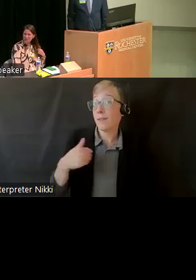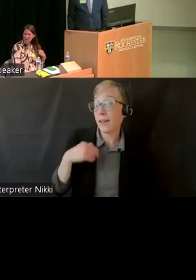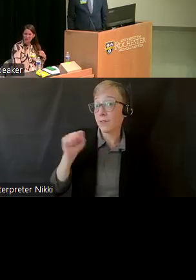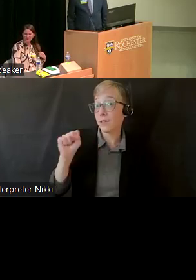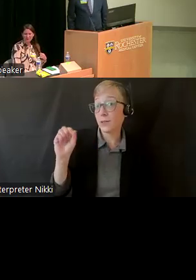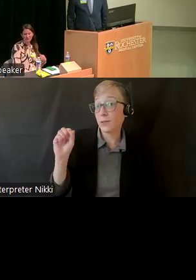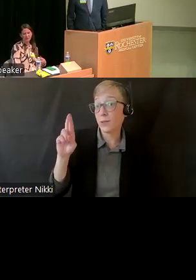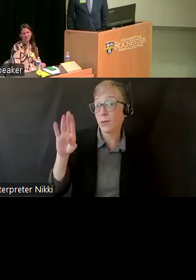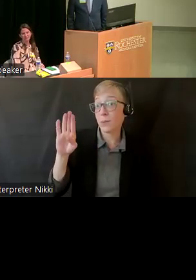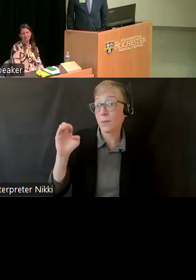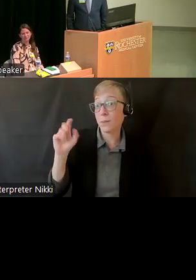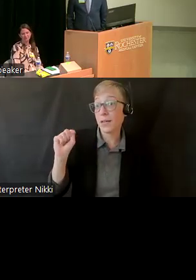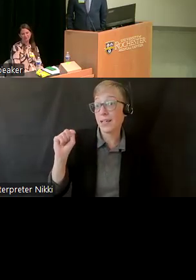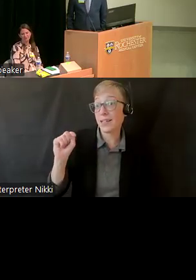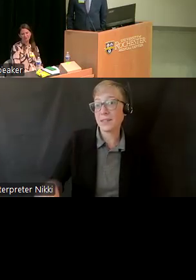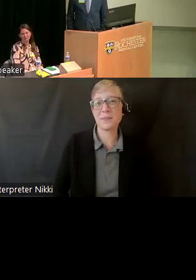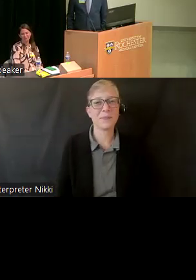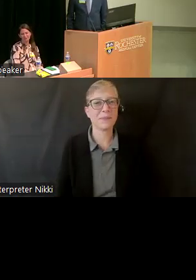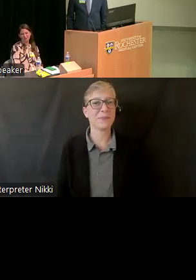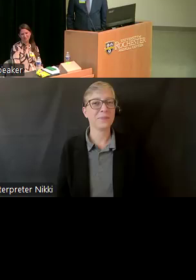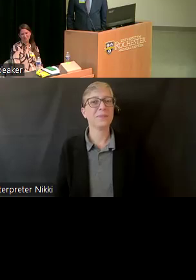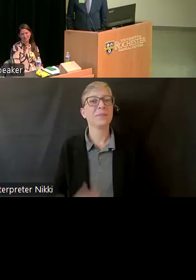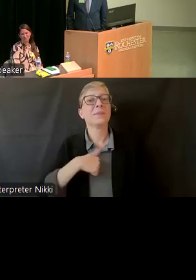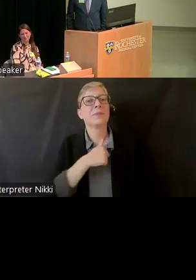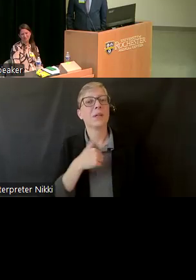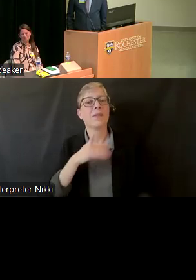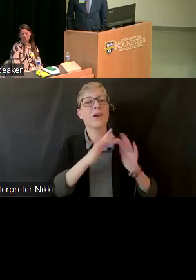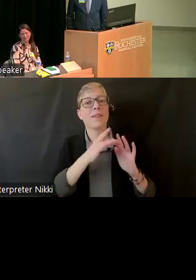um we do have another question here online i appreciate the efforts to improve connection